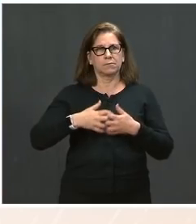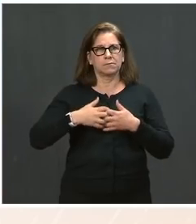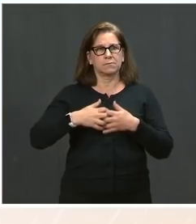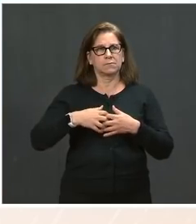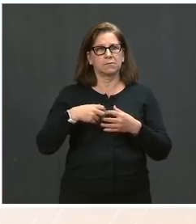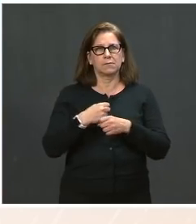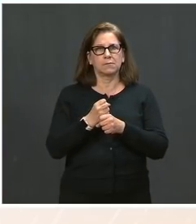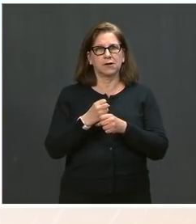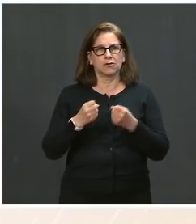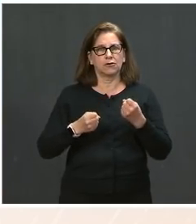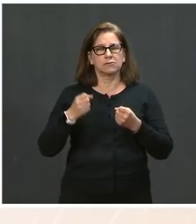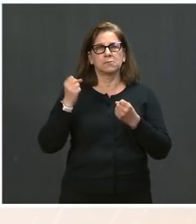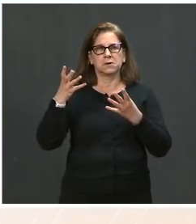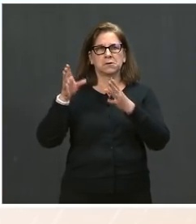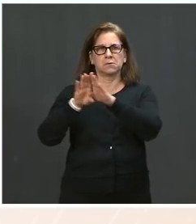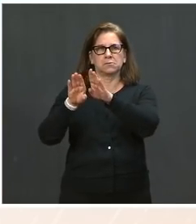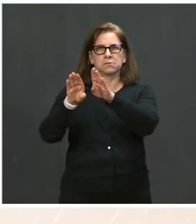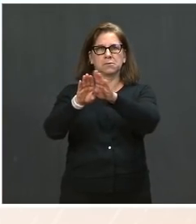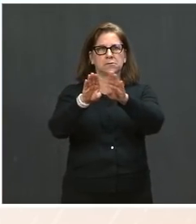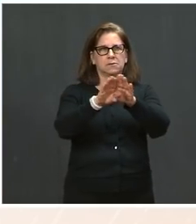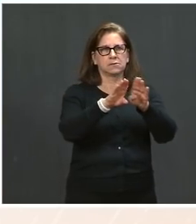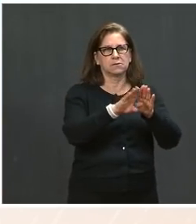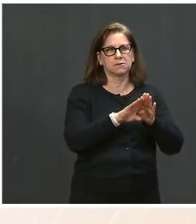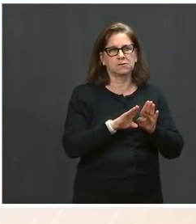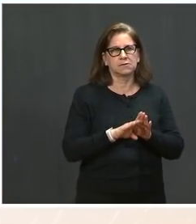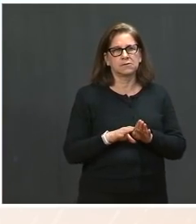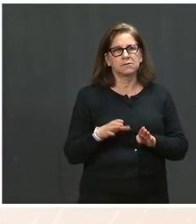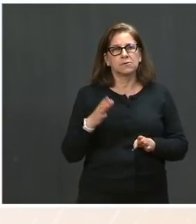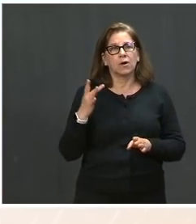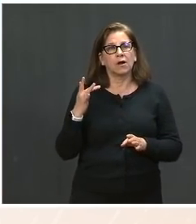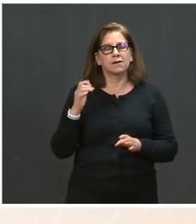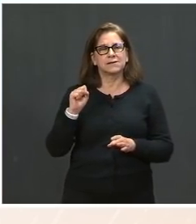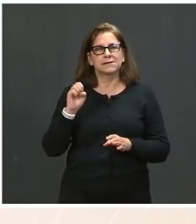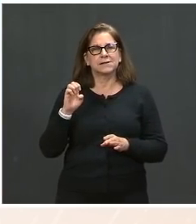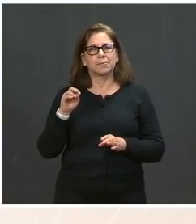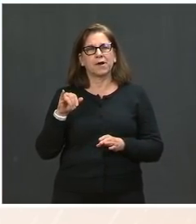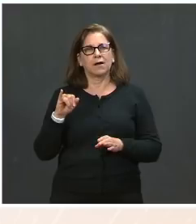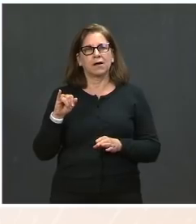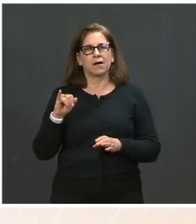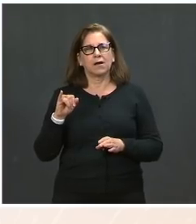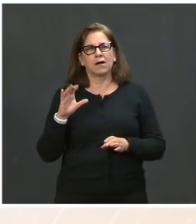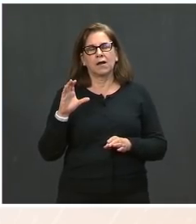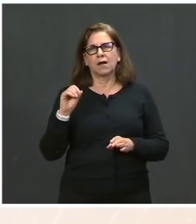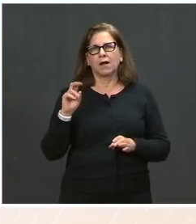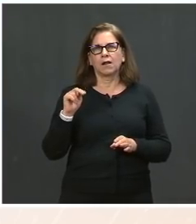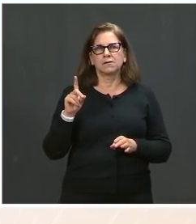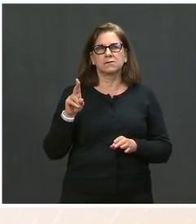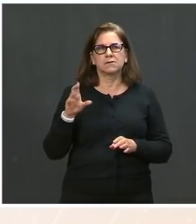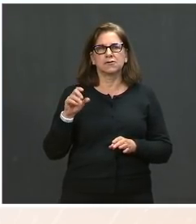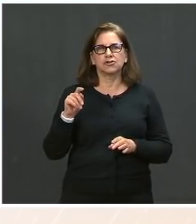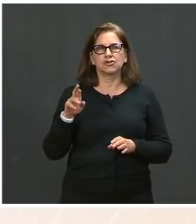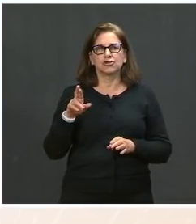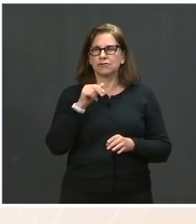because of this semiconductor chip shortage. Ms. Psaki: Yeah. The Press: It's disrupting the auto industry.